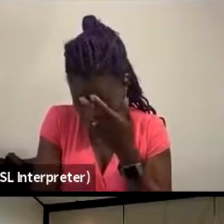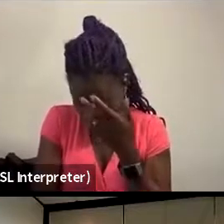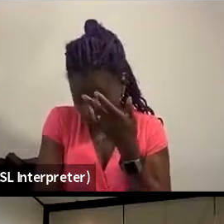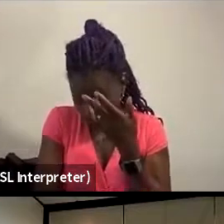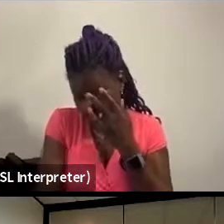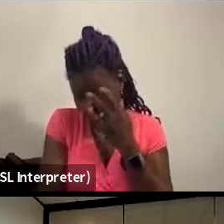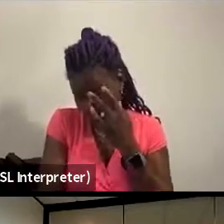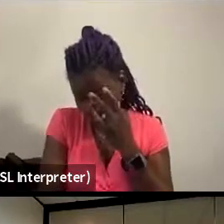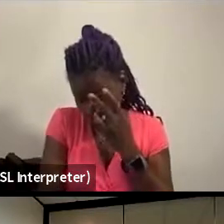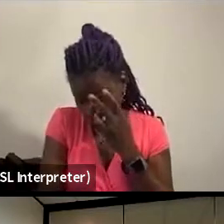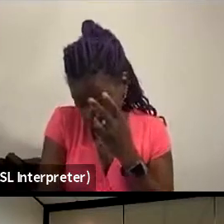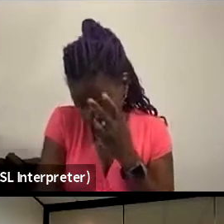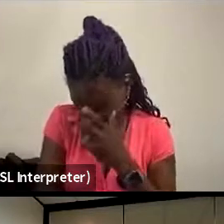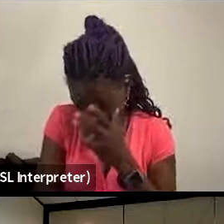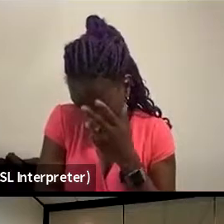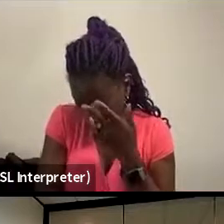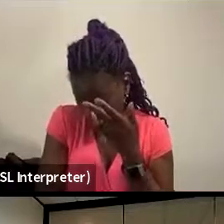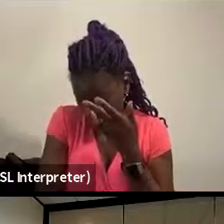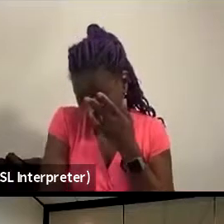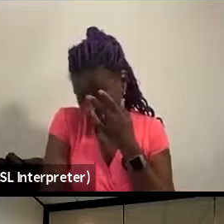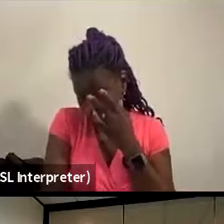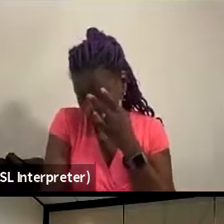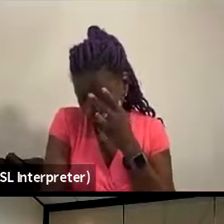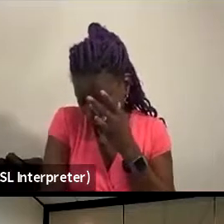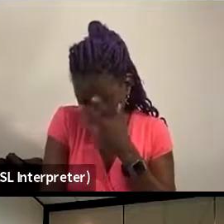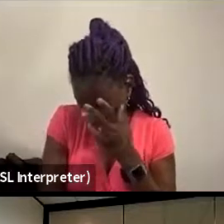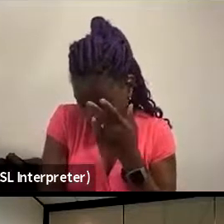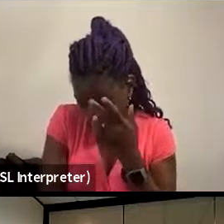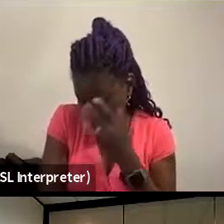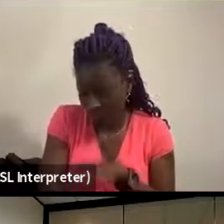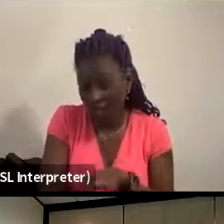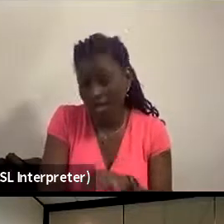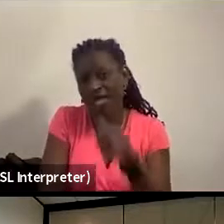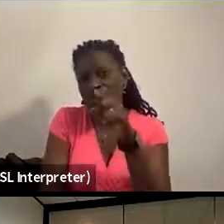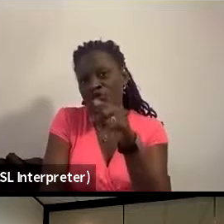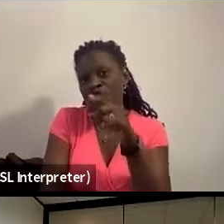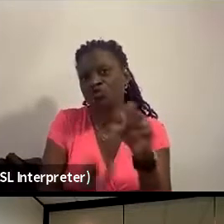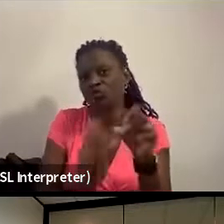you, the county health staff, will share some of that control? You'll be